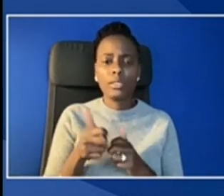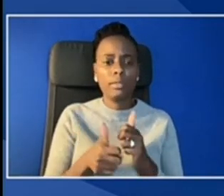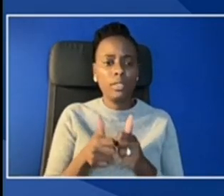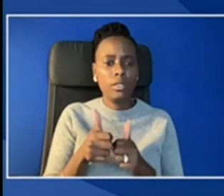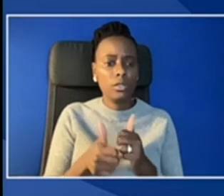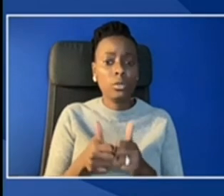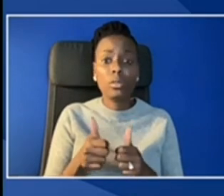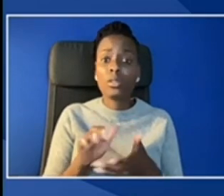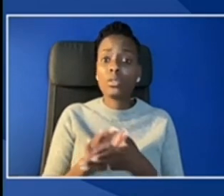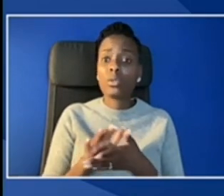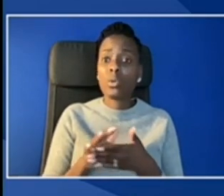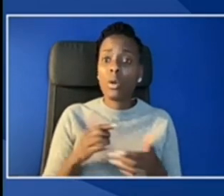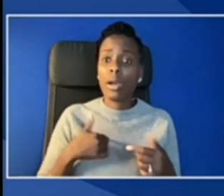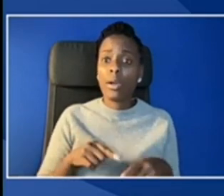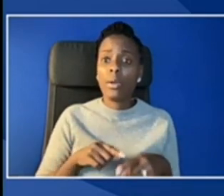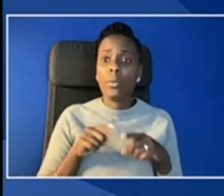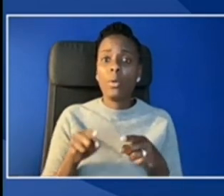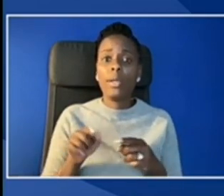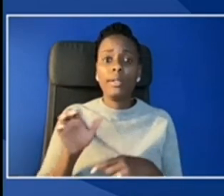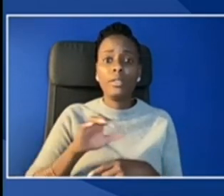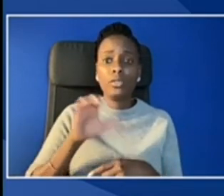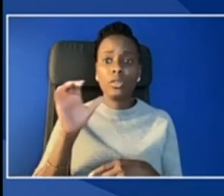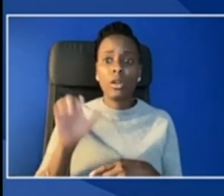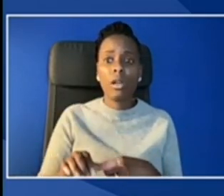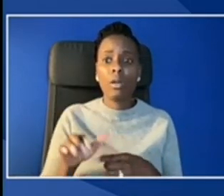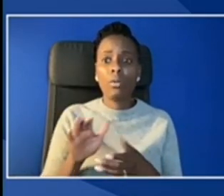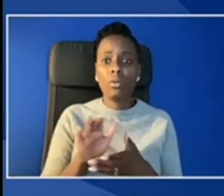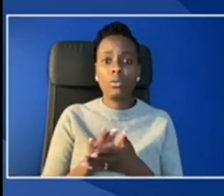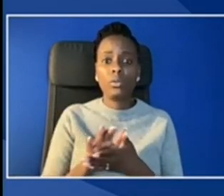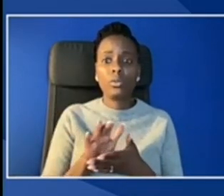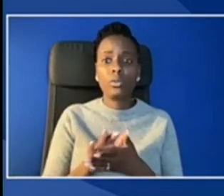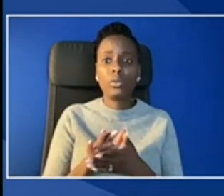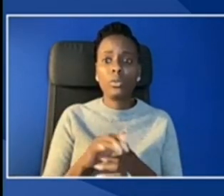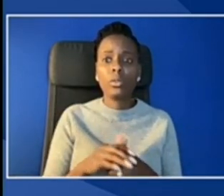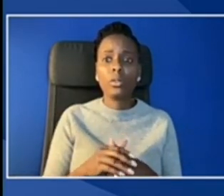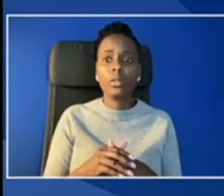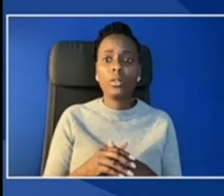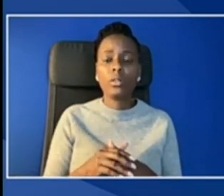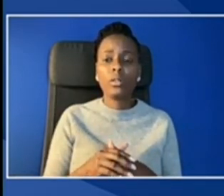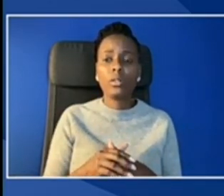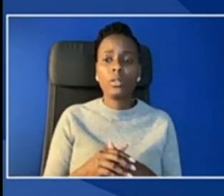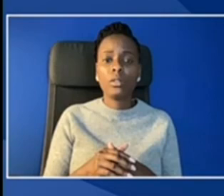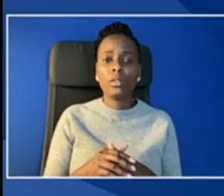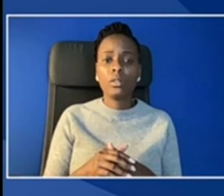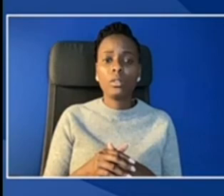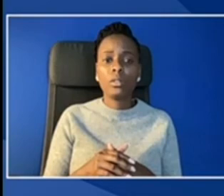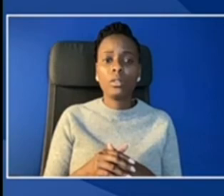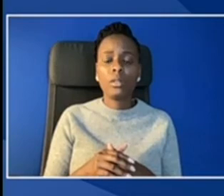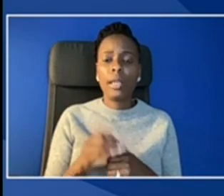specifically the Chicago School, has been deceptive for students.